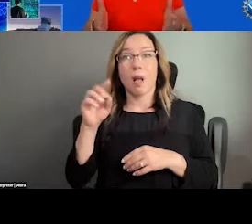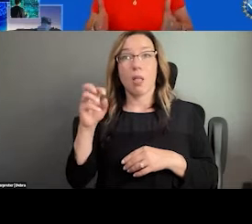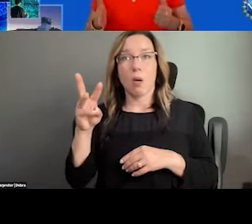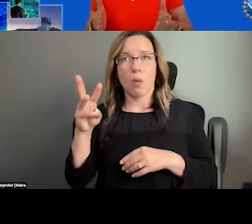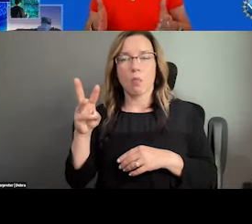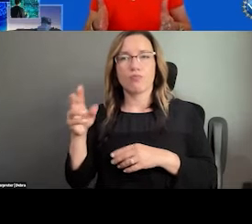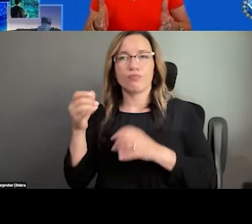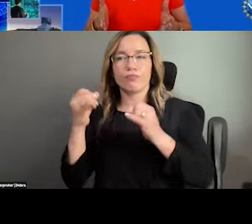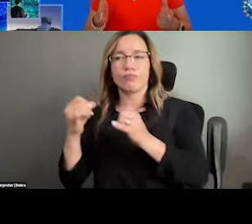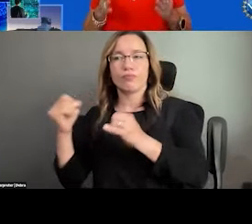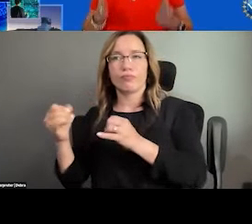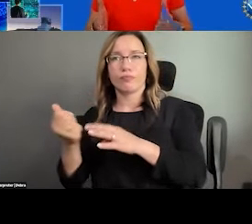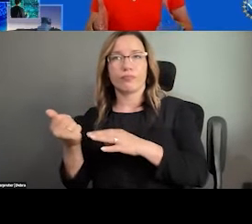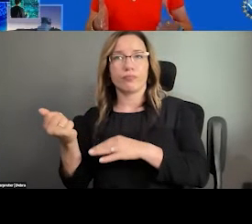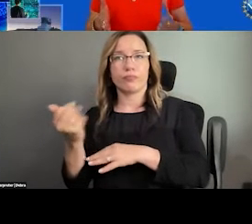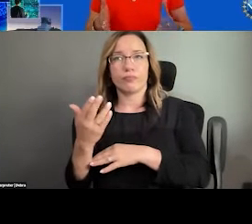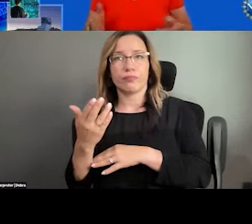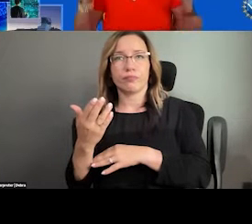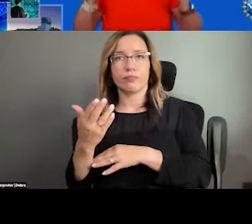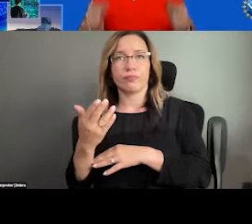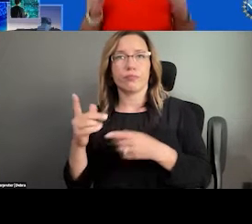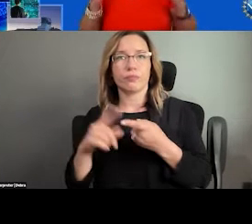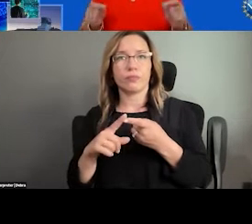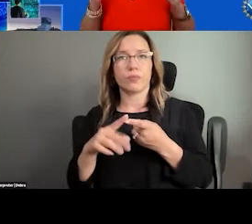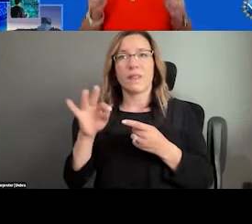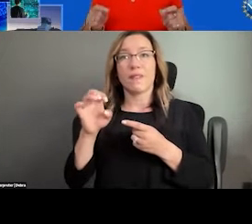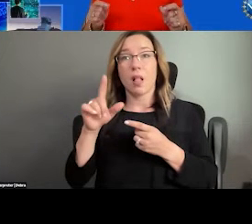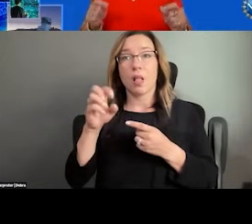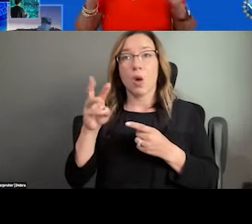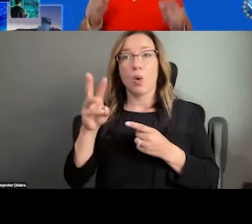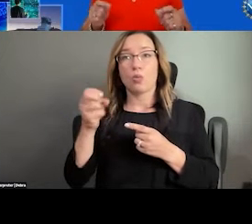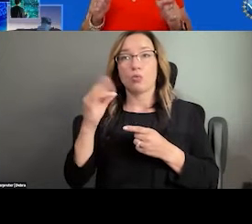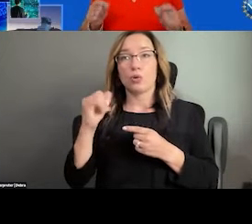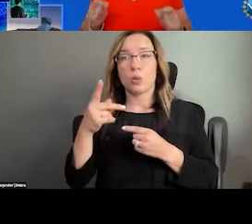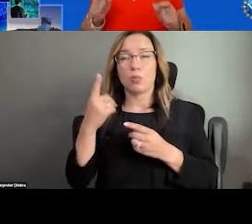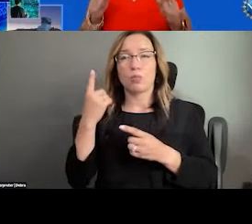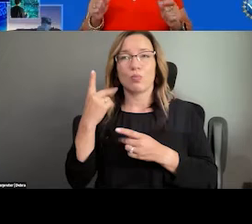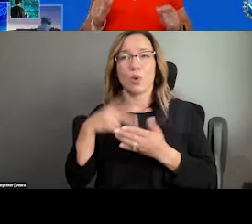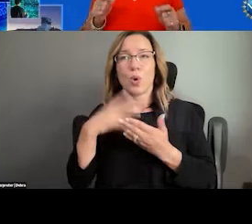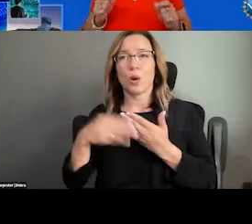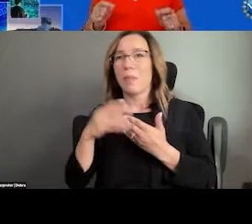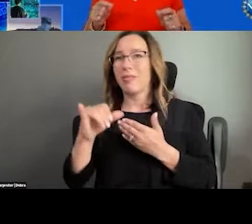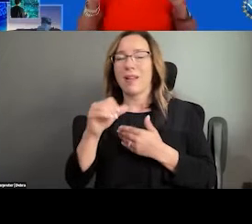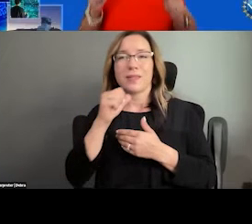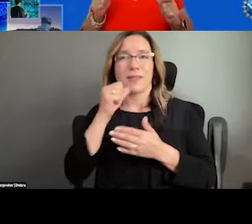a post fellowship program is not considered an unaffiliated individual.